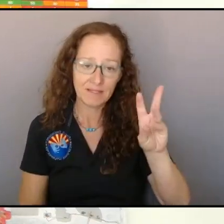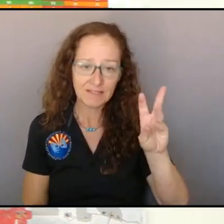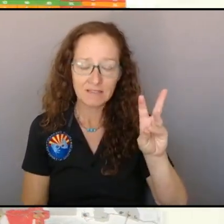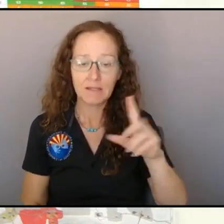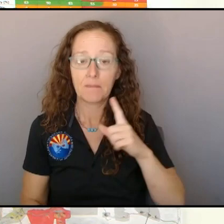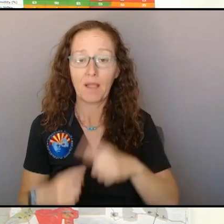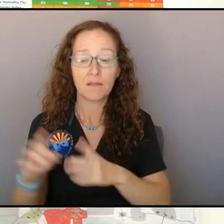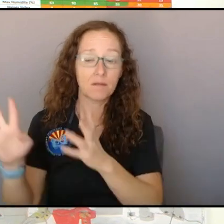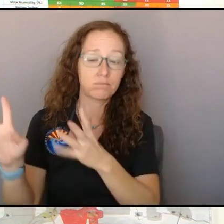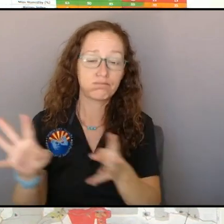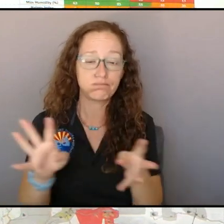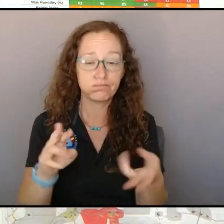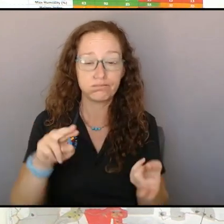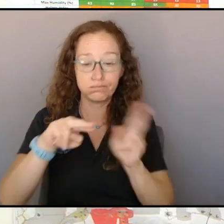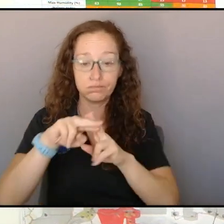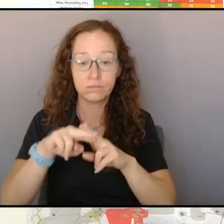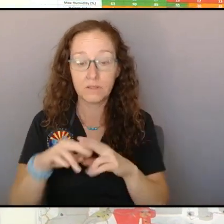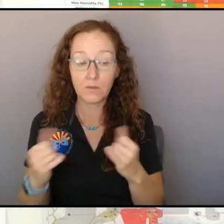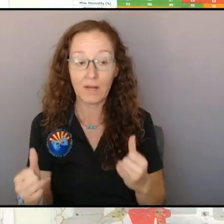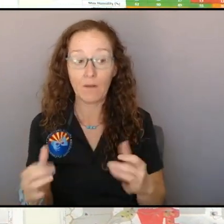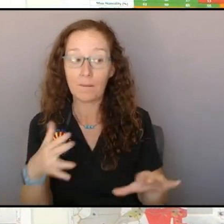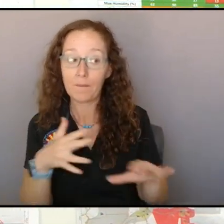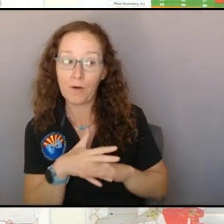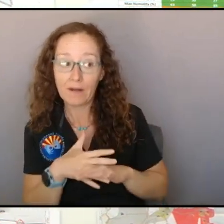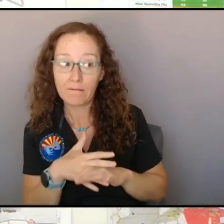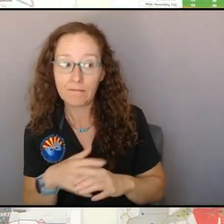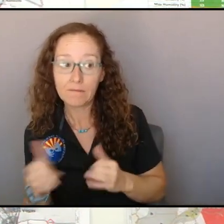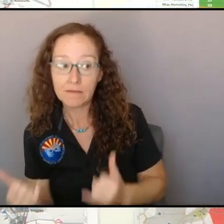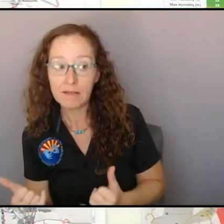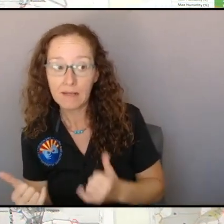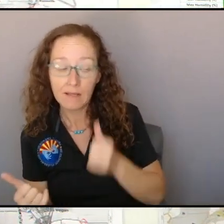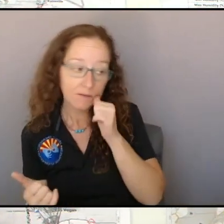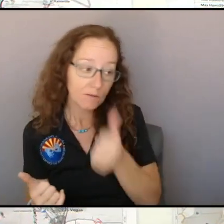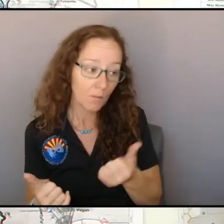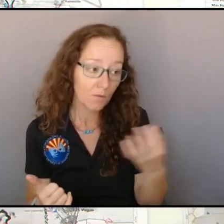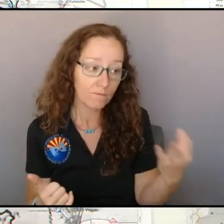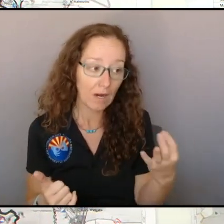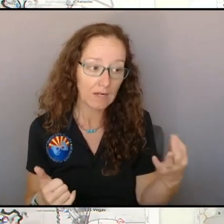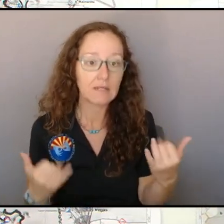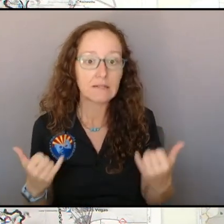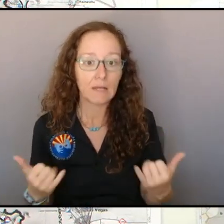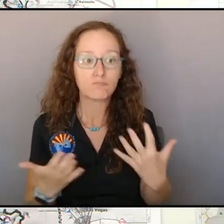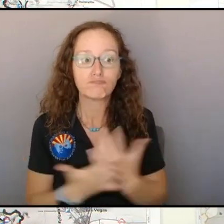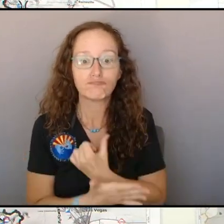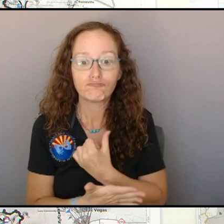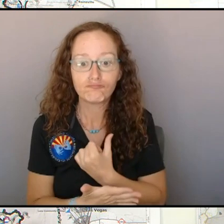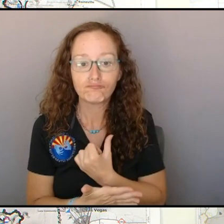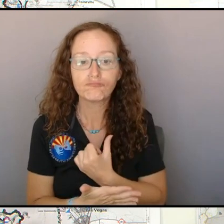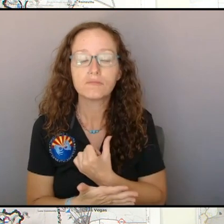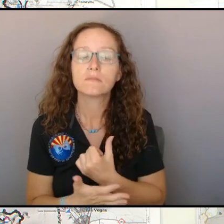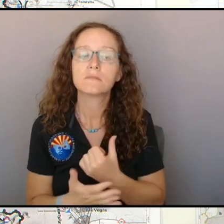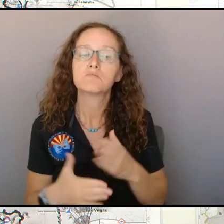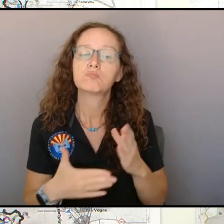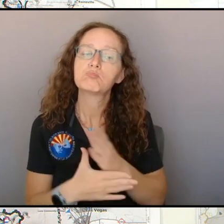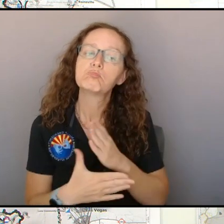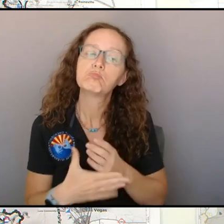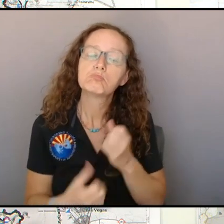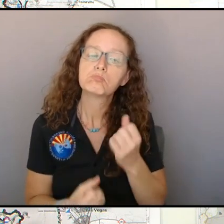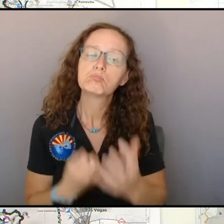break for today, tomorrow, and again on Friday with moderated fire weather conditions, more moisture, more clouds, storm